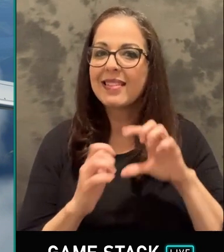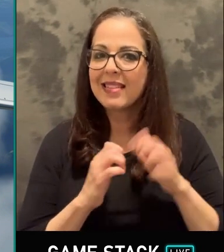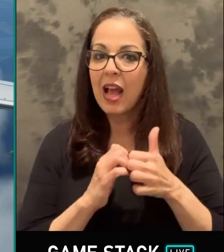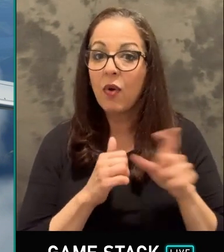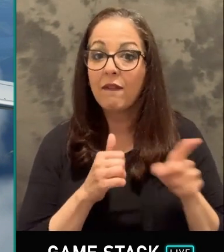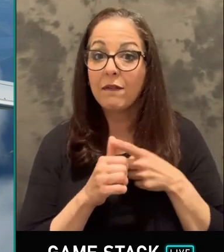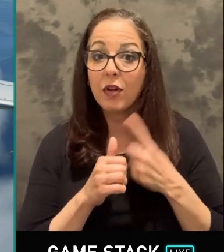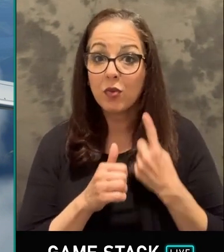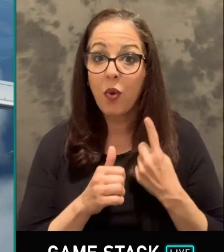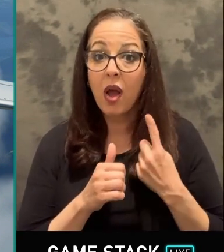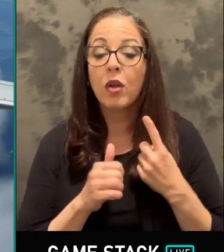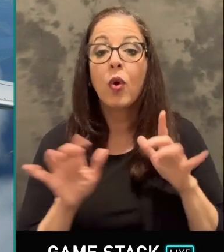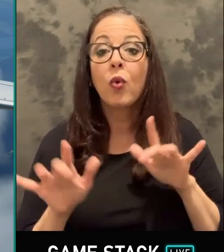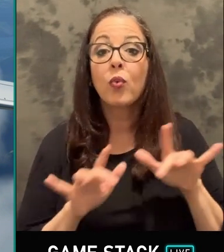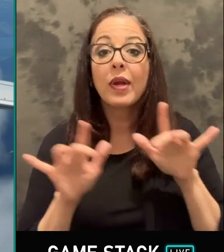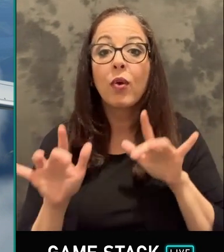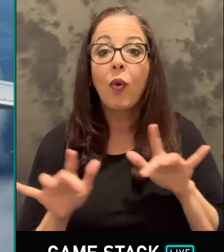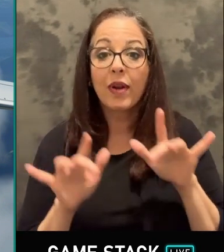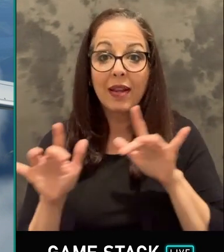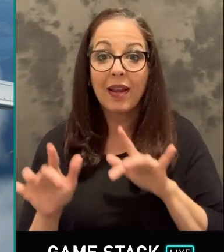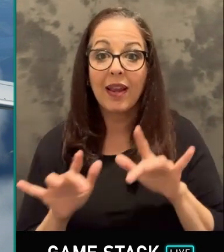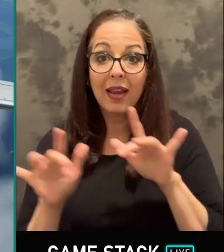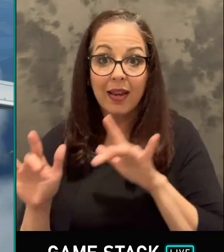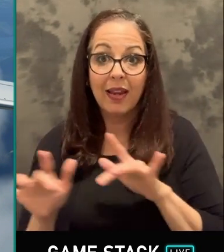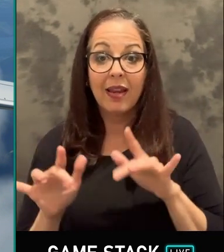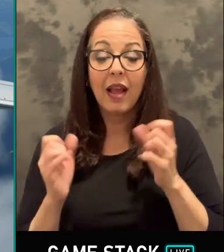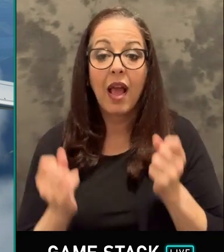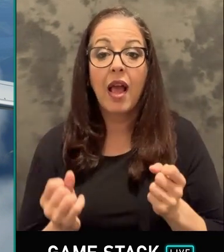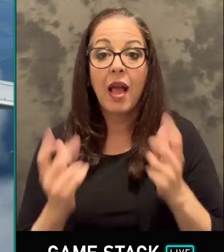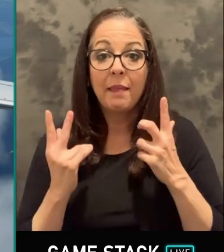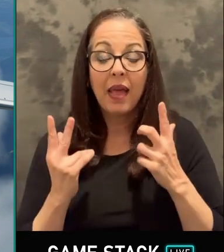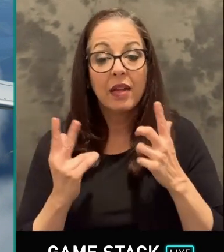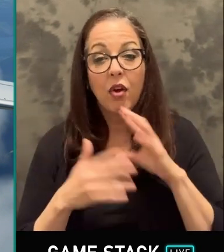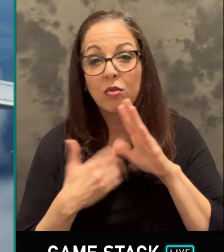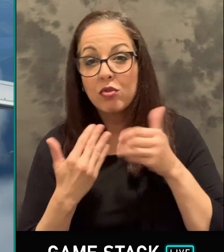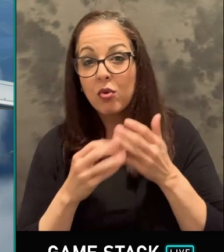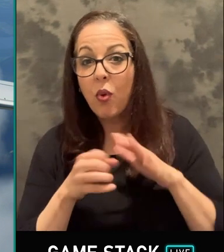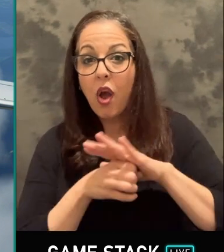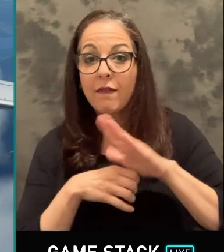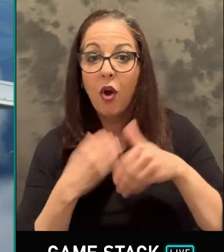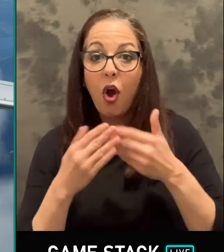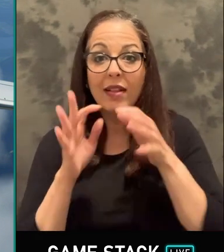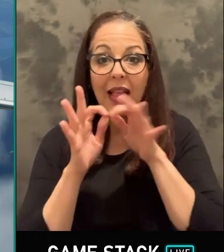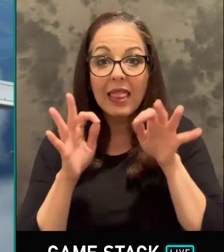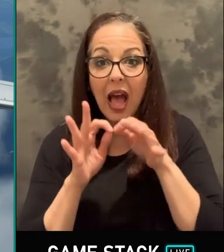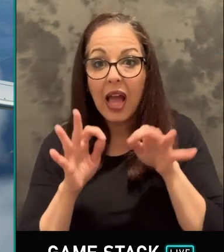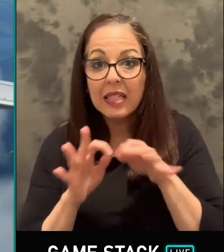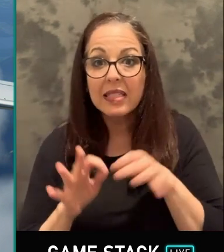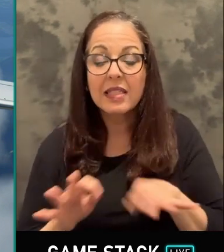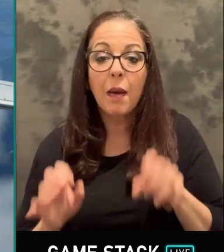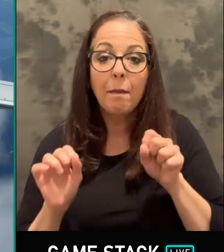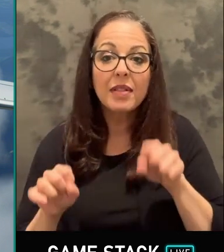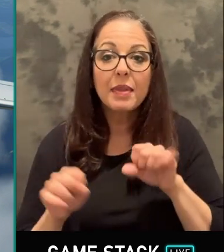but the amount of video needed to cover all the RTC lines possibilities would mean something like 5,000,000 lines,